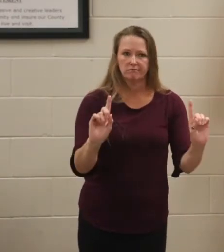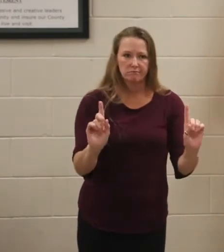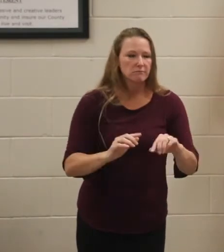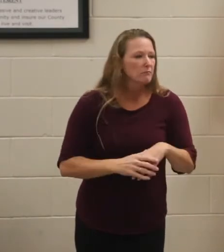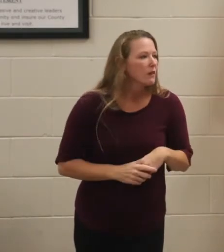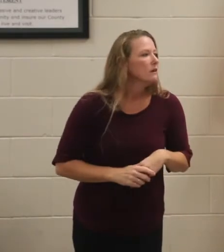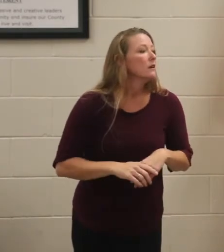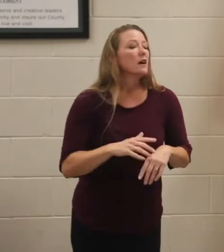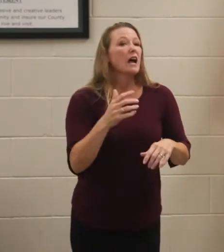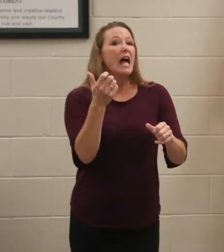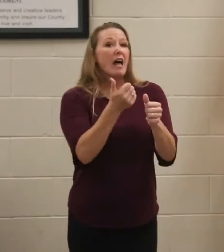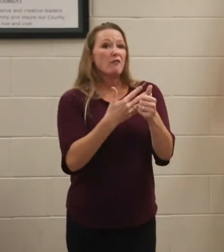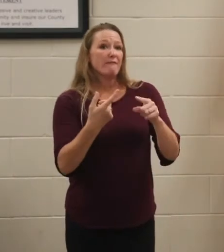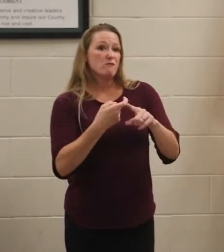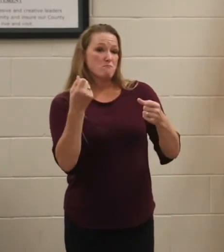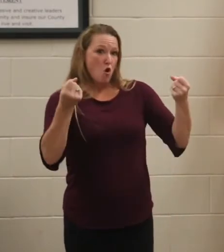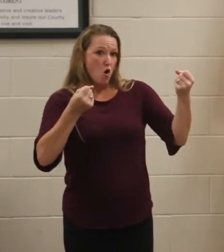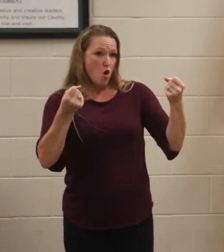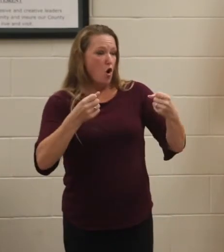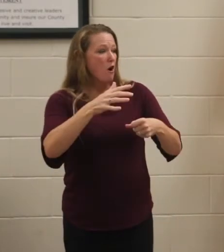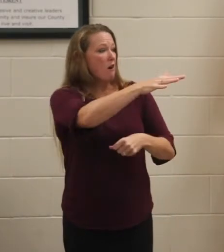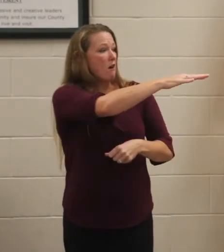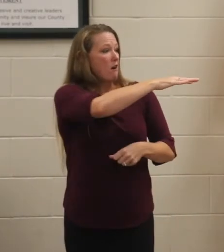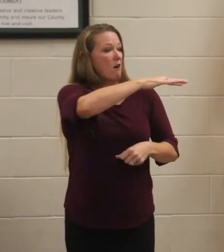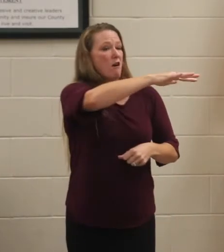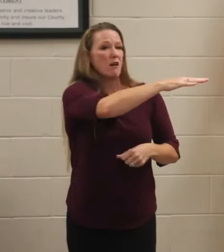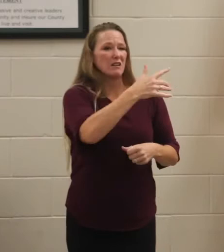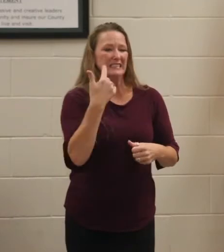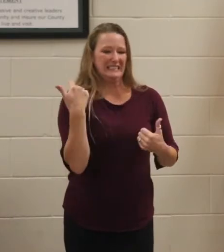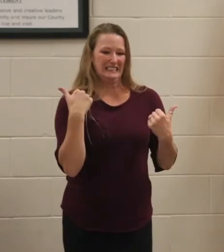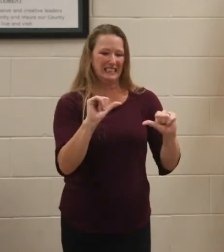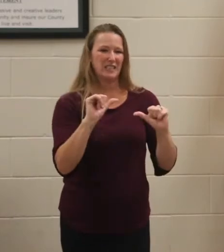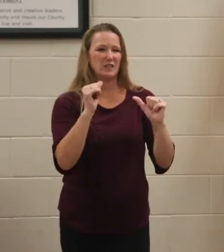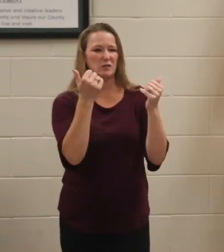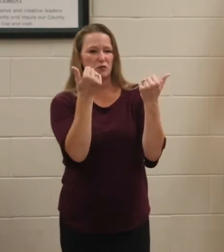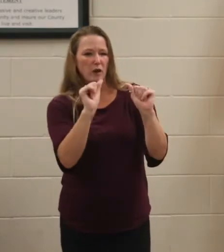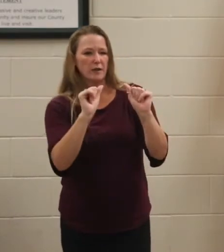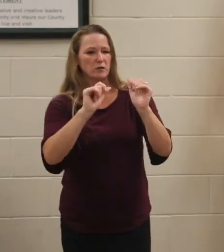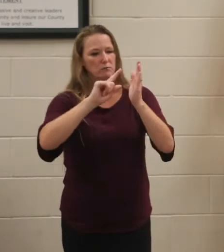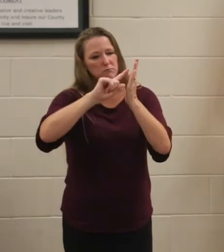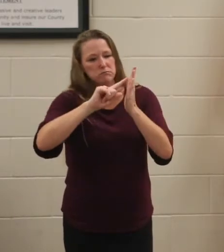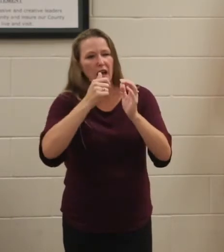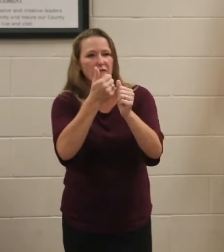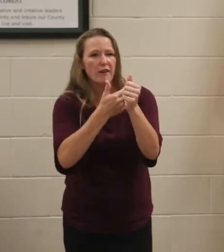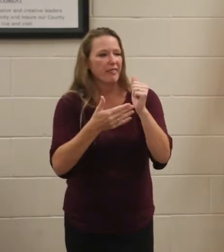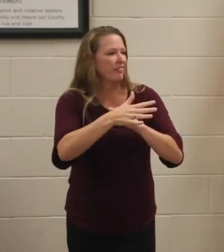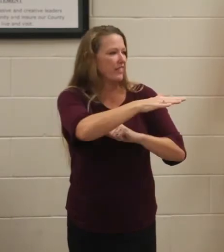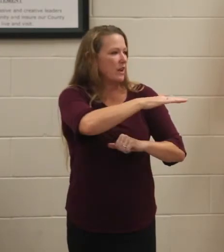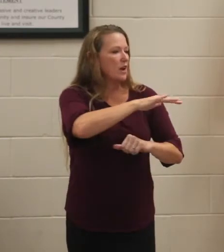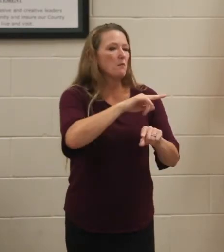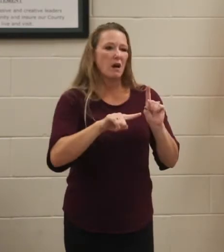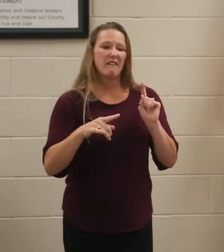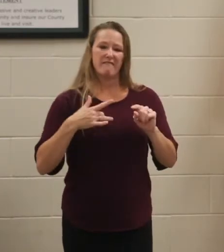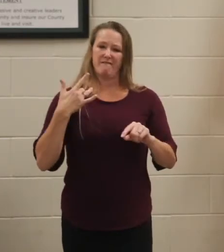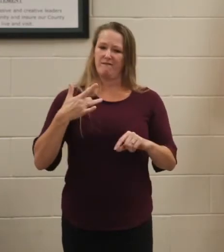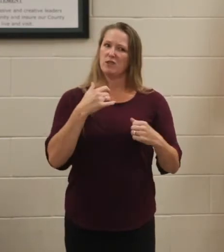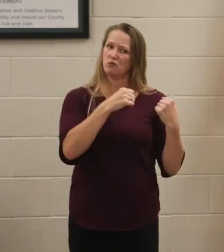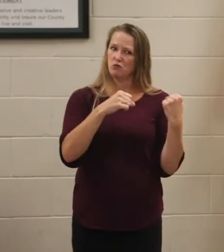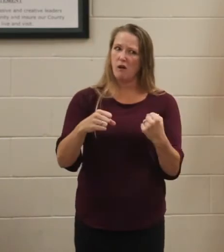we're still doing workups on those. But very likely, some of them were manufactured or